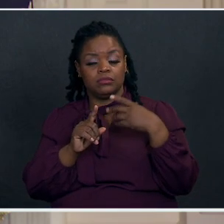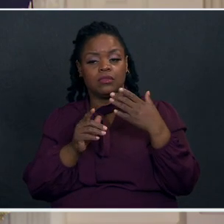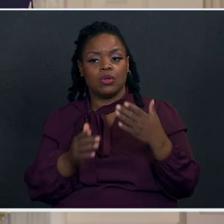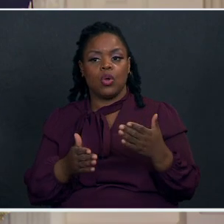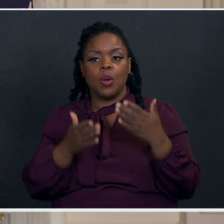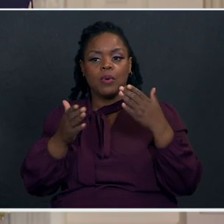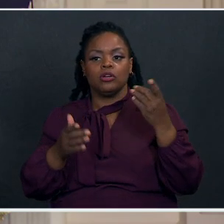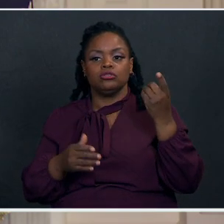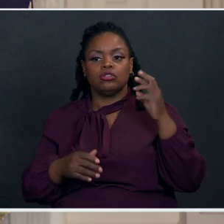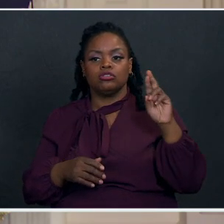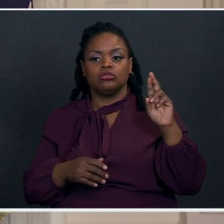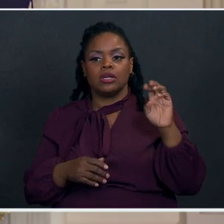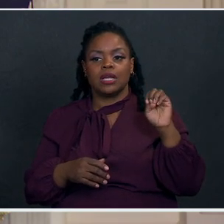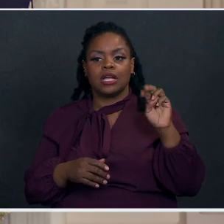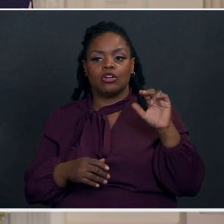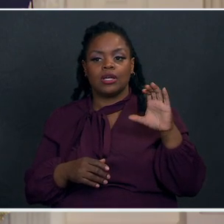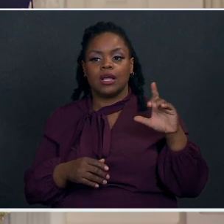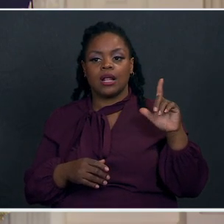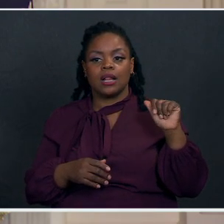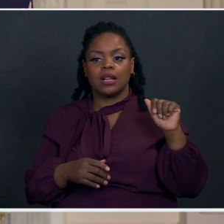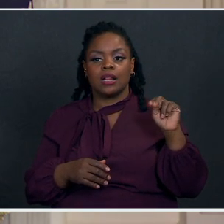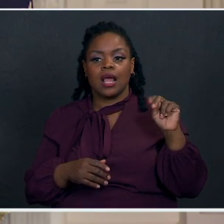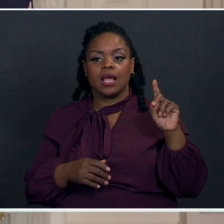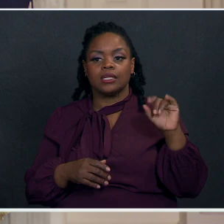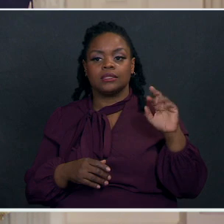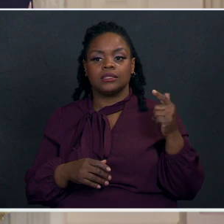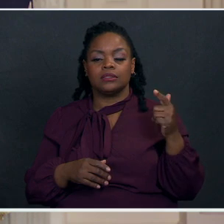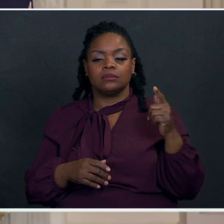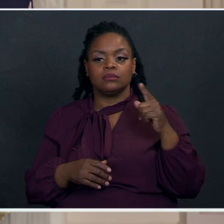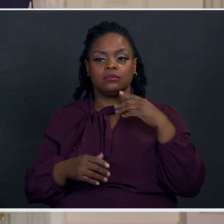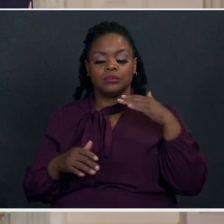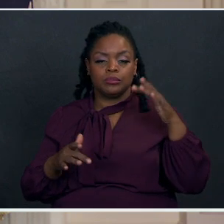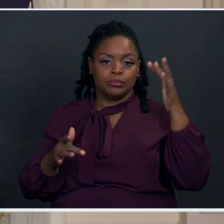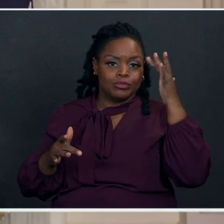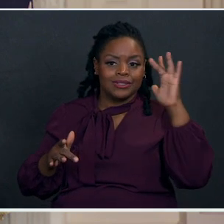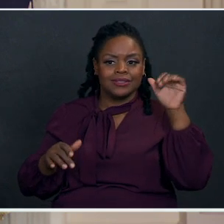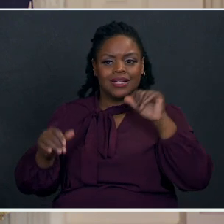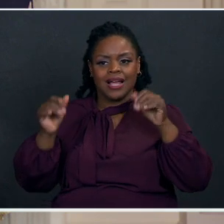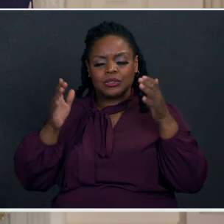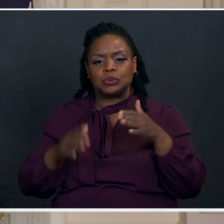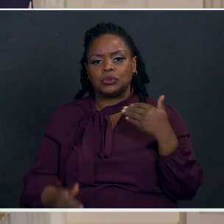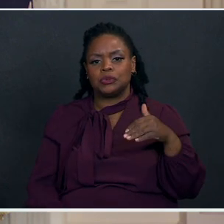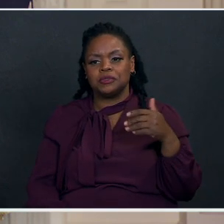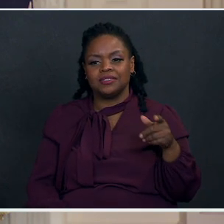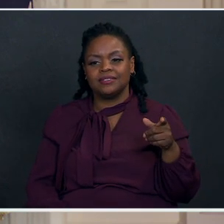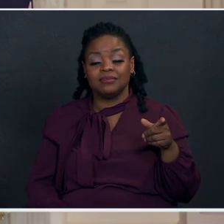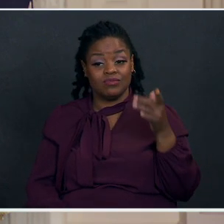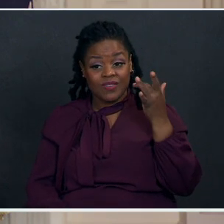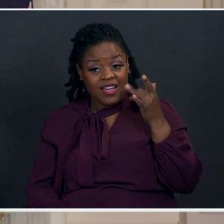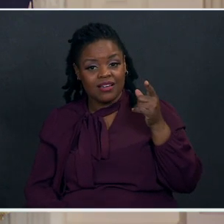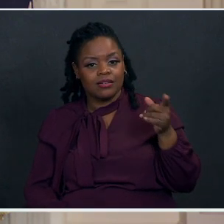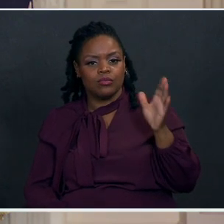a brilliant scientist who is here today, to be the Director of the Office of Science and Technology.